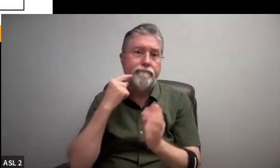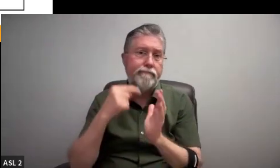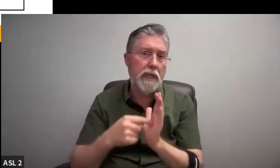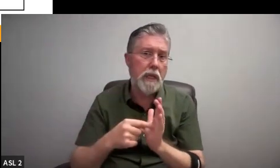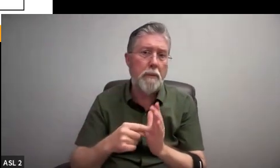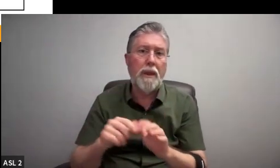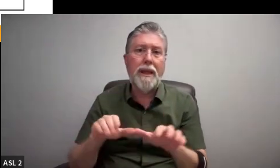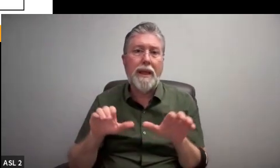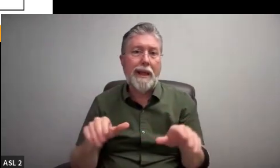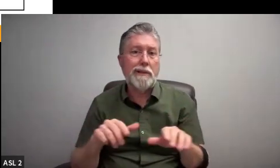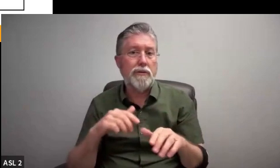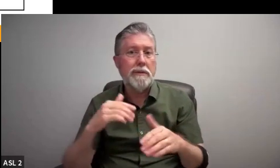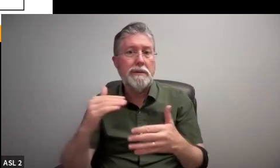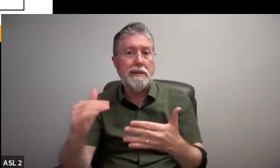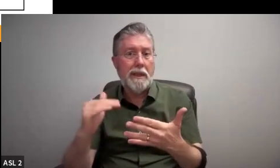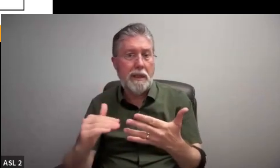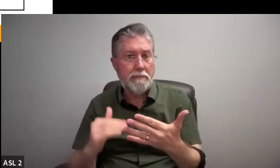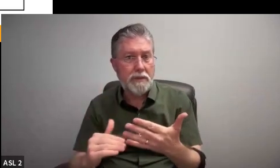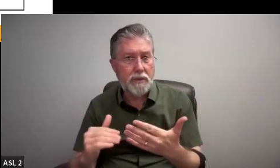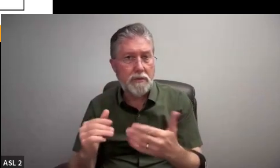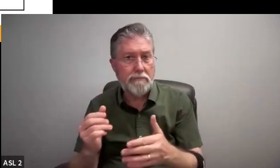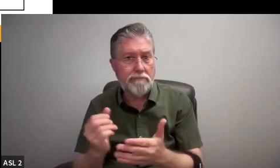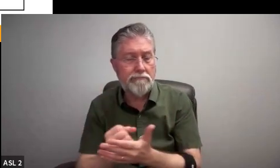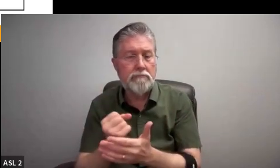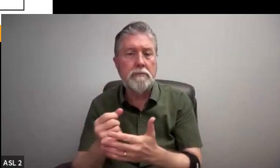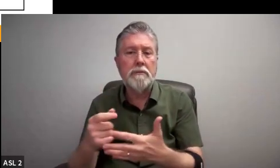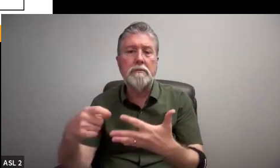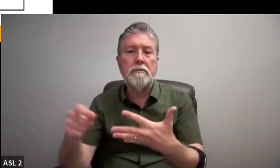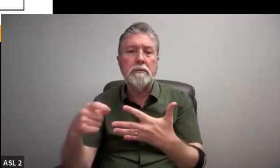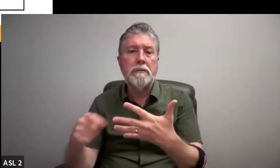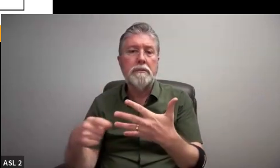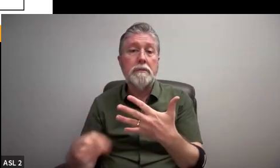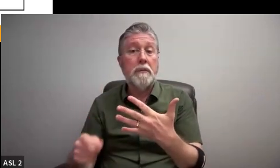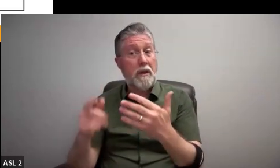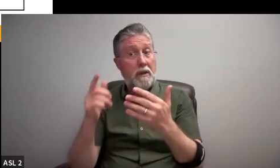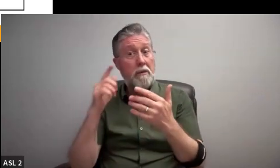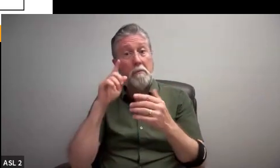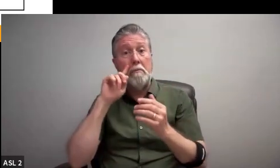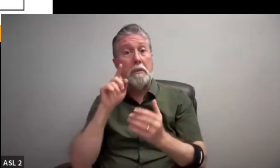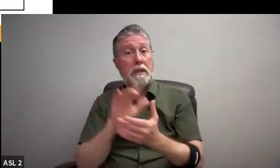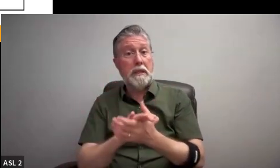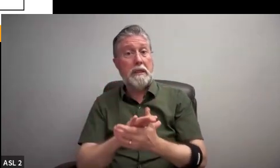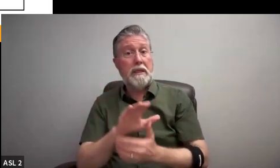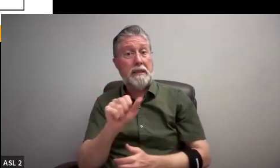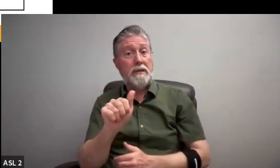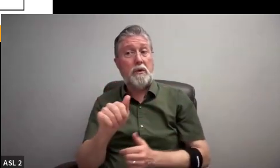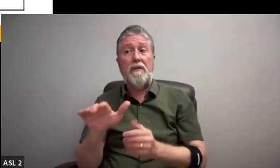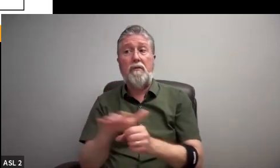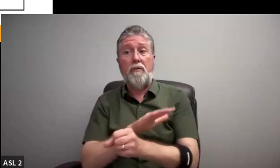steps to be taken and when the SUA believes it has fully resolved the issue. The state unit on aging